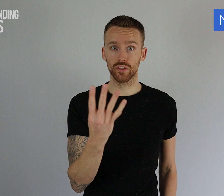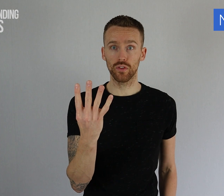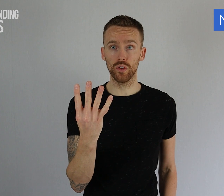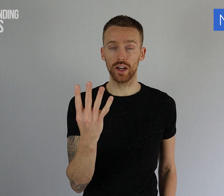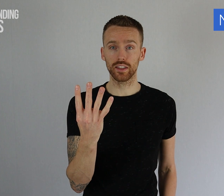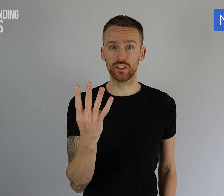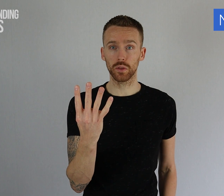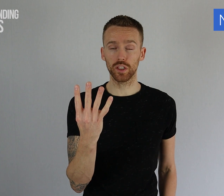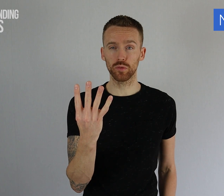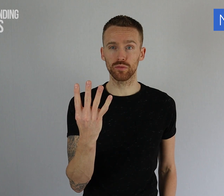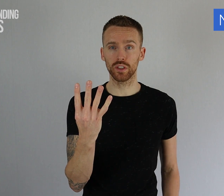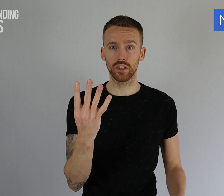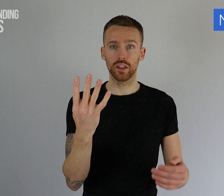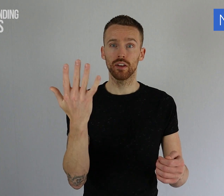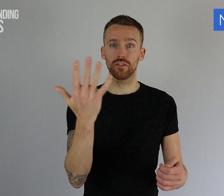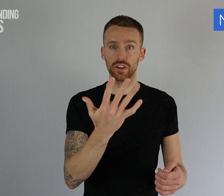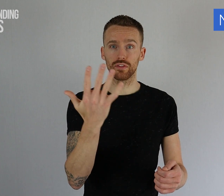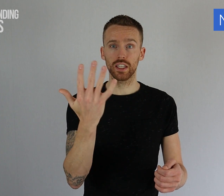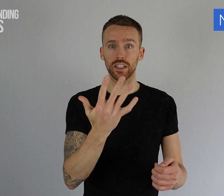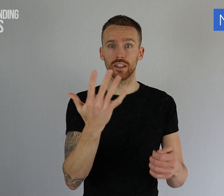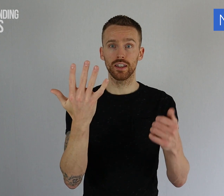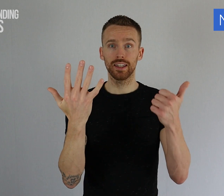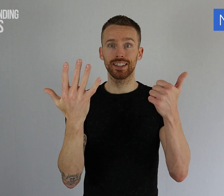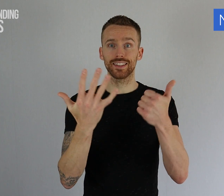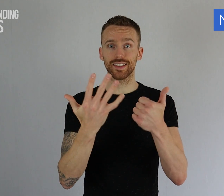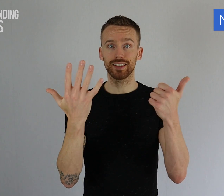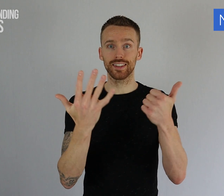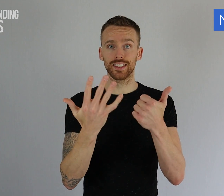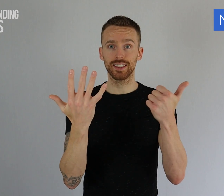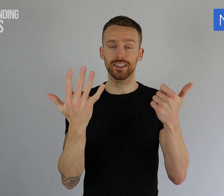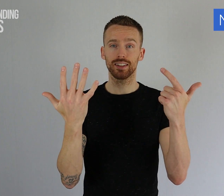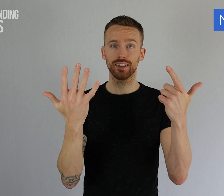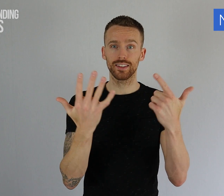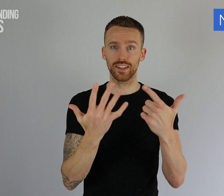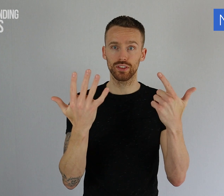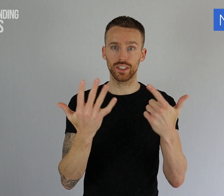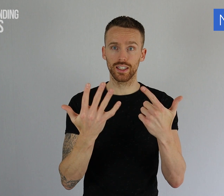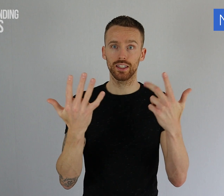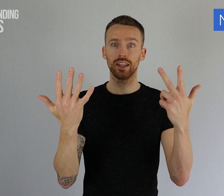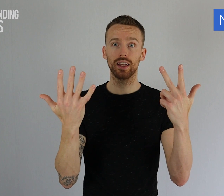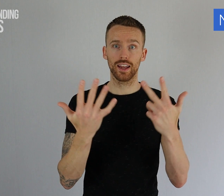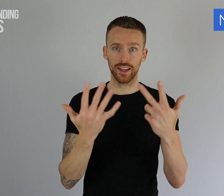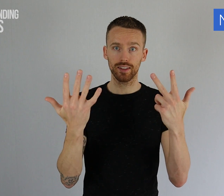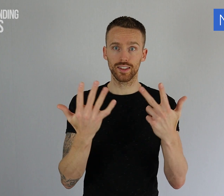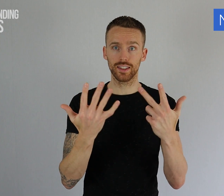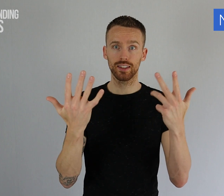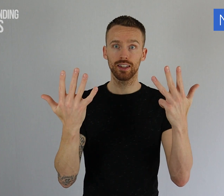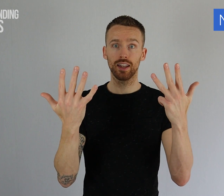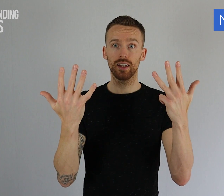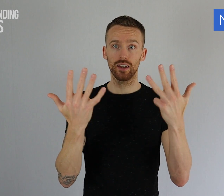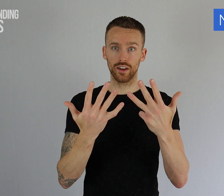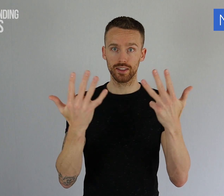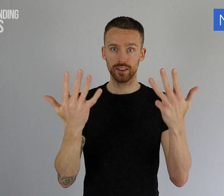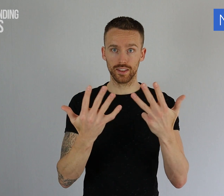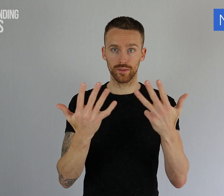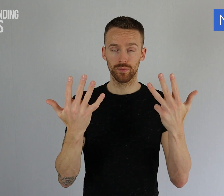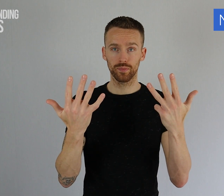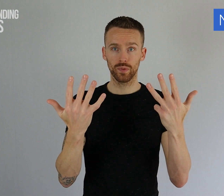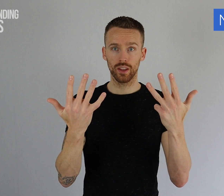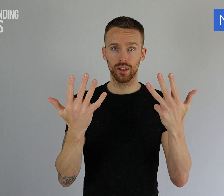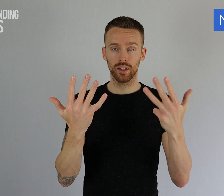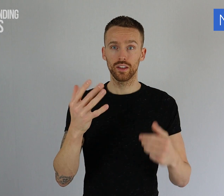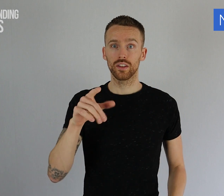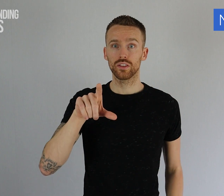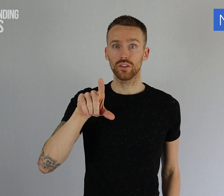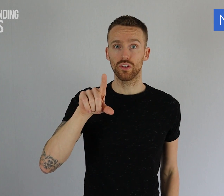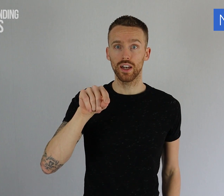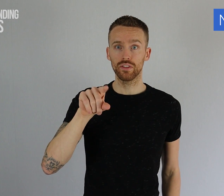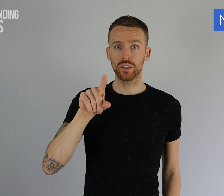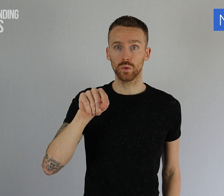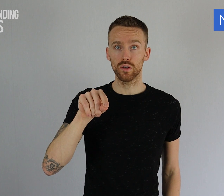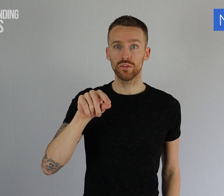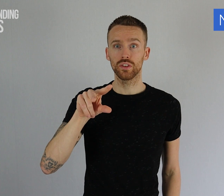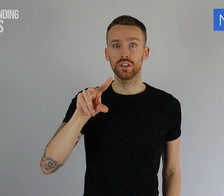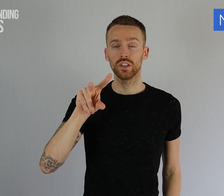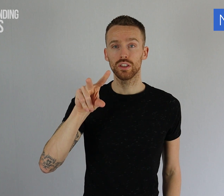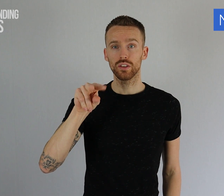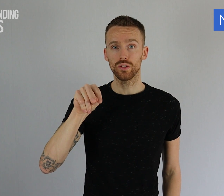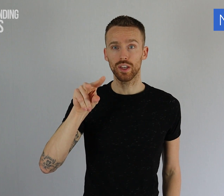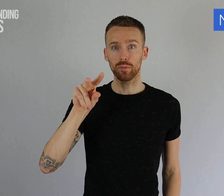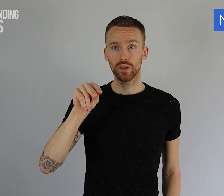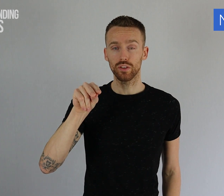sign for 4, add a sideways movement. 15, 16, 17, 18, 19. So for 11 and 12, you tap your